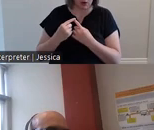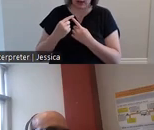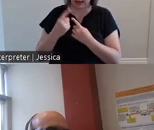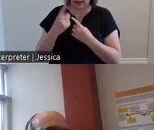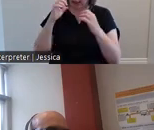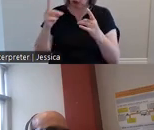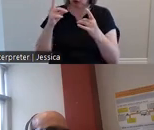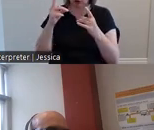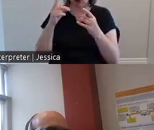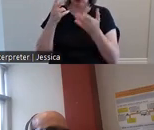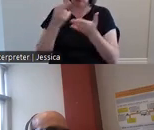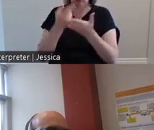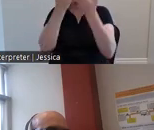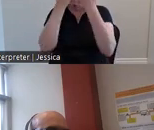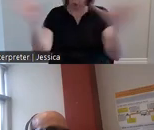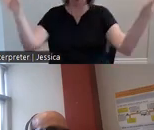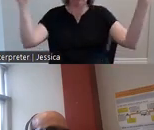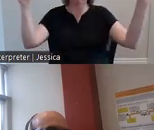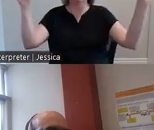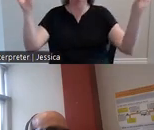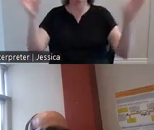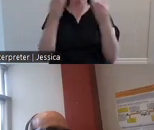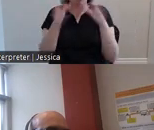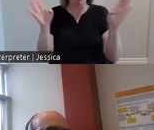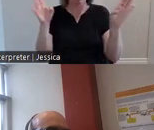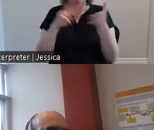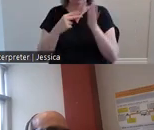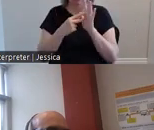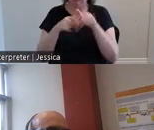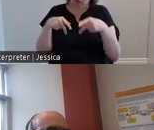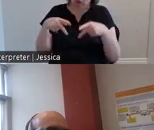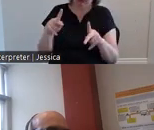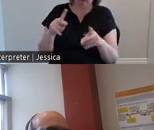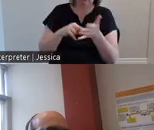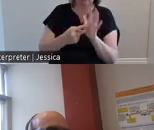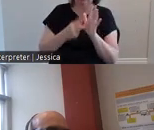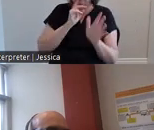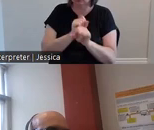just because they're open in terms of permission, doesn't necessarily mean that they're accessible either.